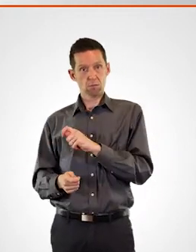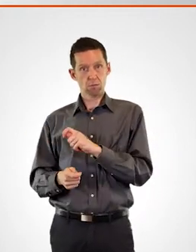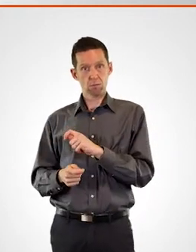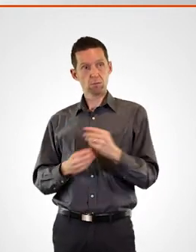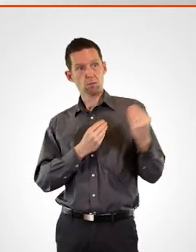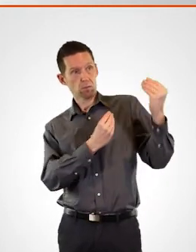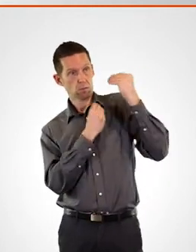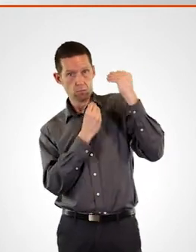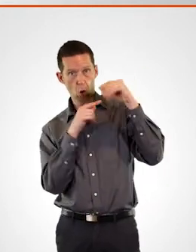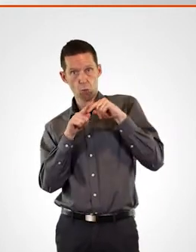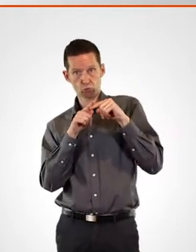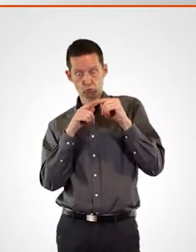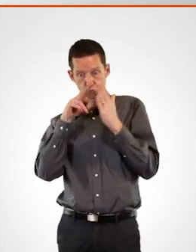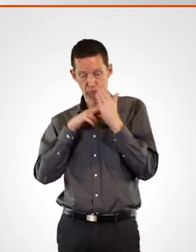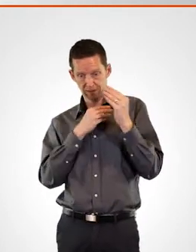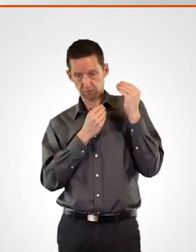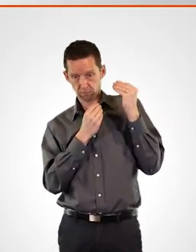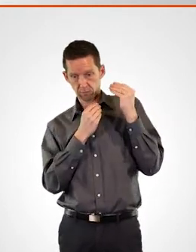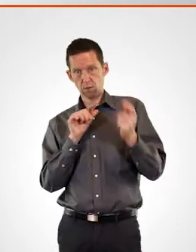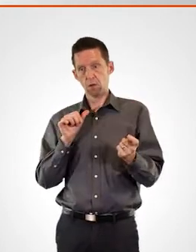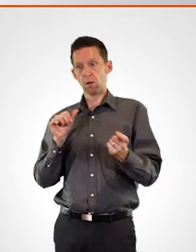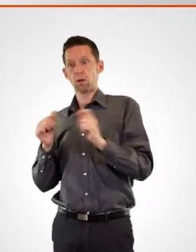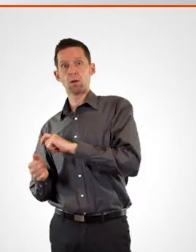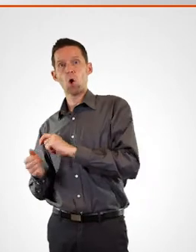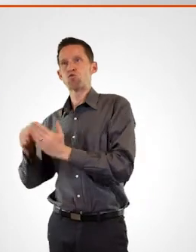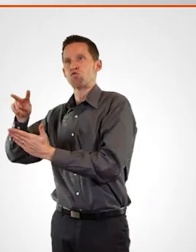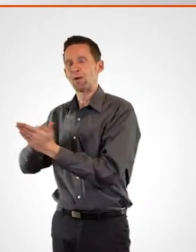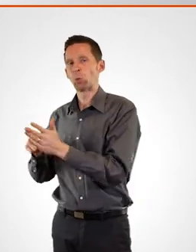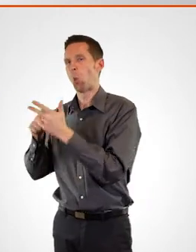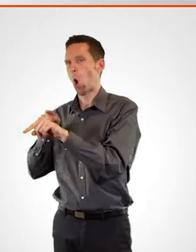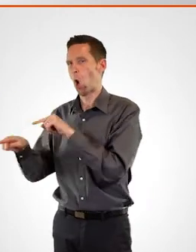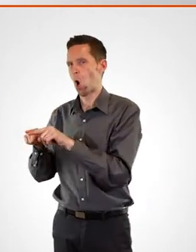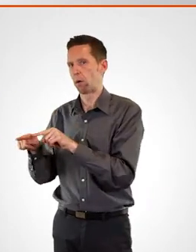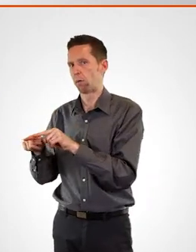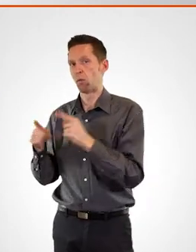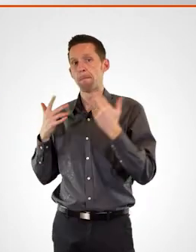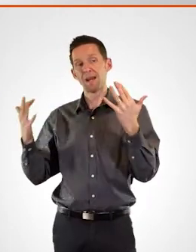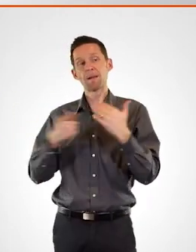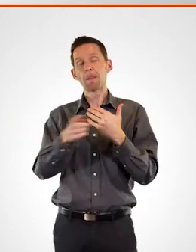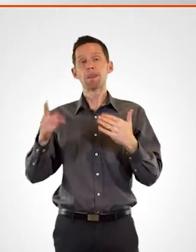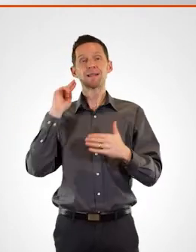from learning to read to reading to learn, and this is the year in which many of our DHH students get stuck